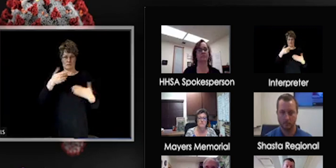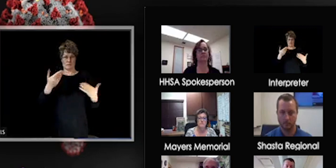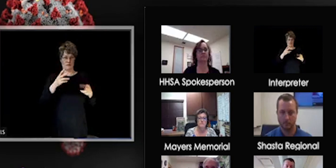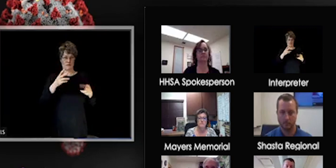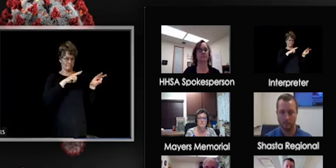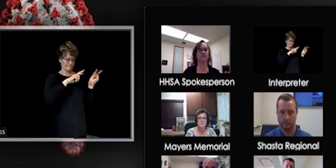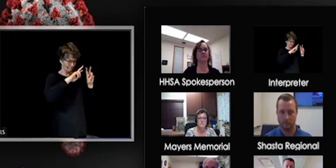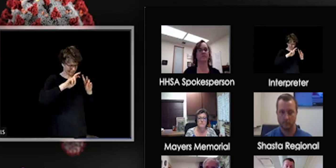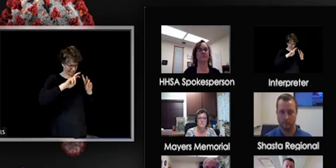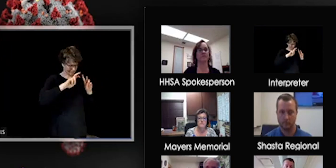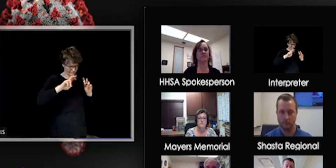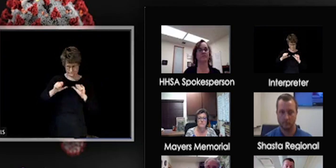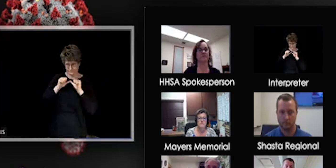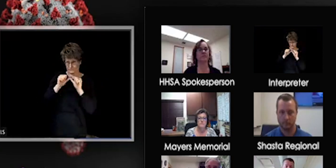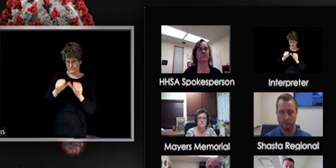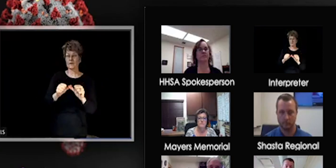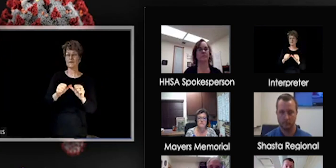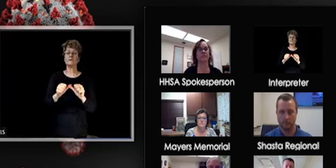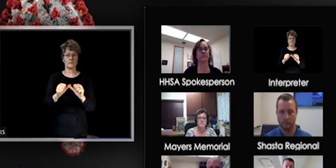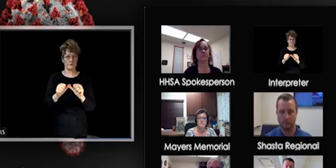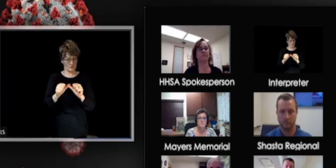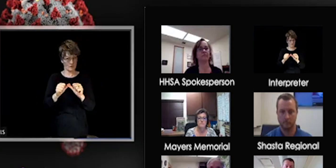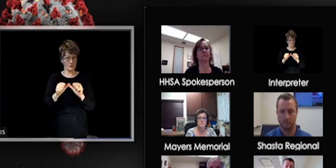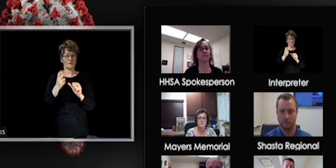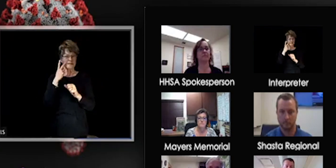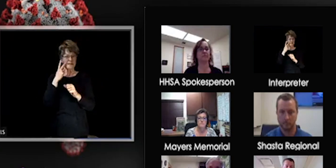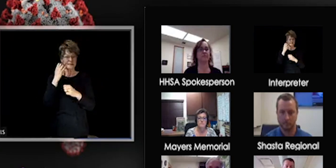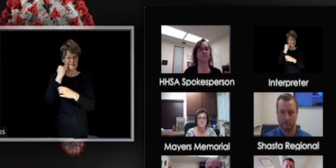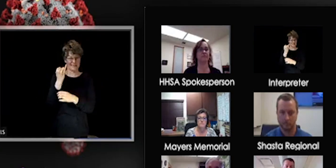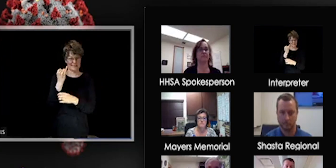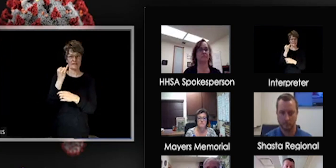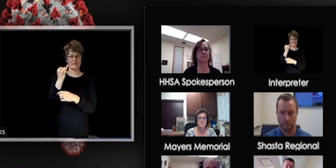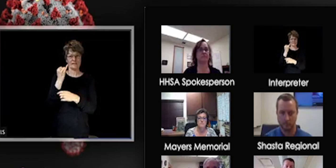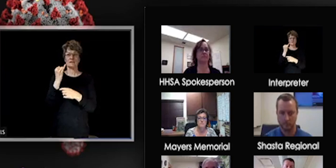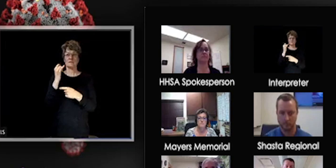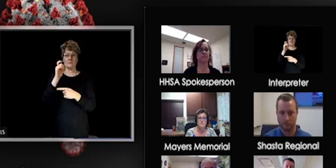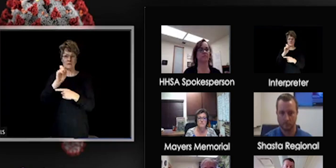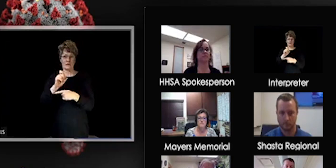services become available to our community members, with modifications in place, and